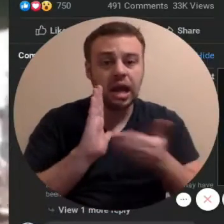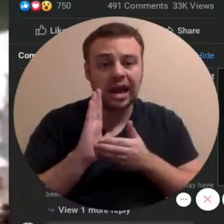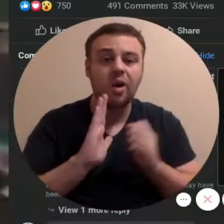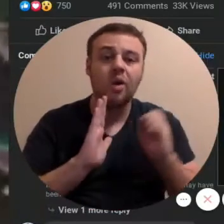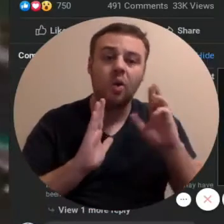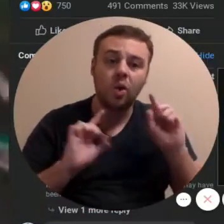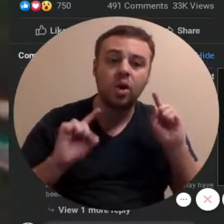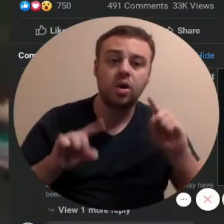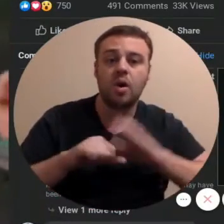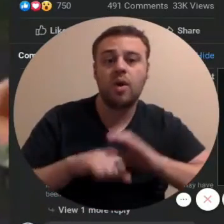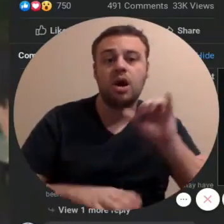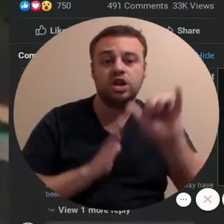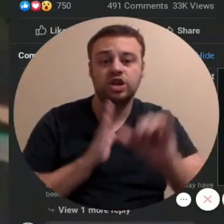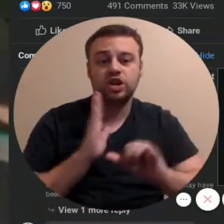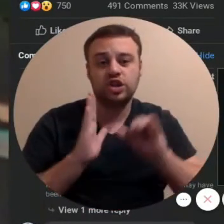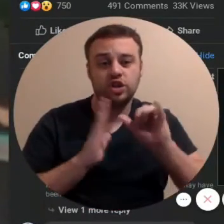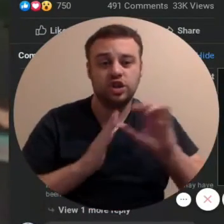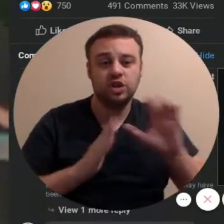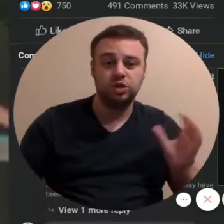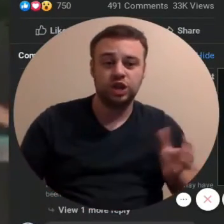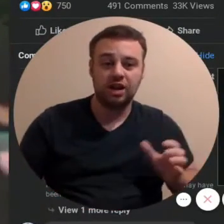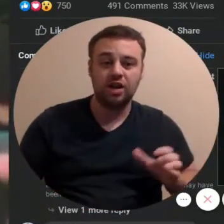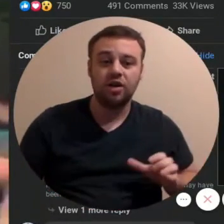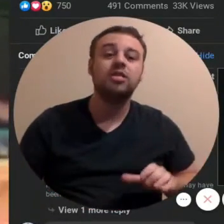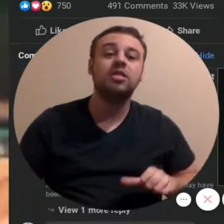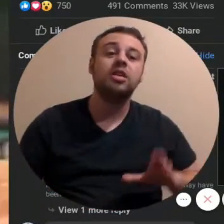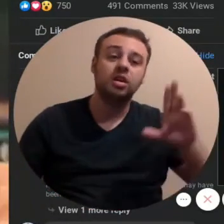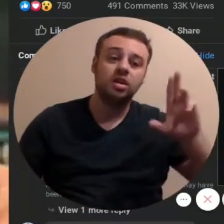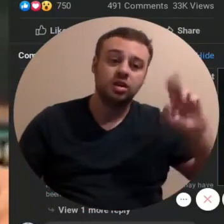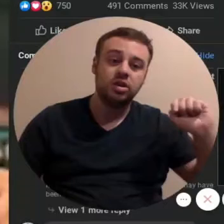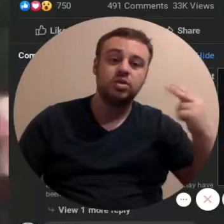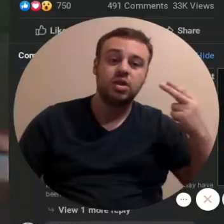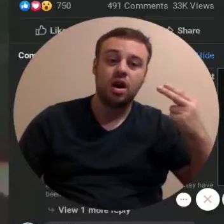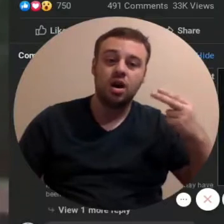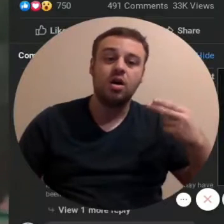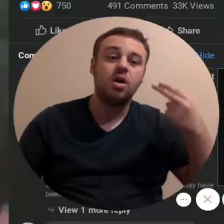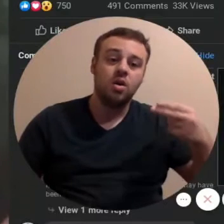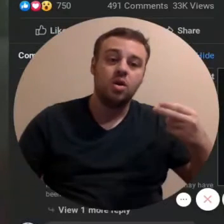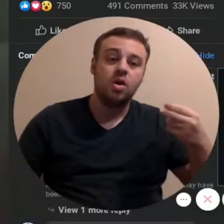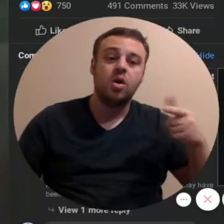Utah's Hogle Zoo. All of the Facebook field trips are there- we could really use your support.